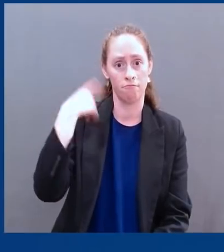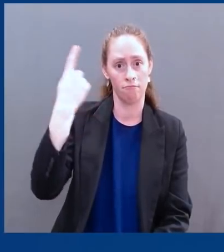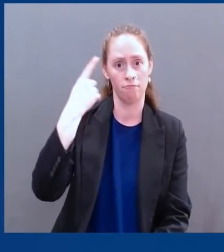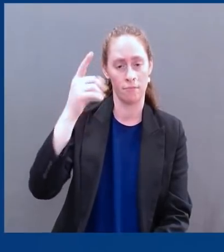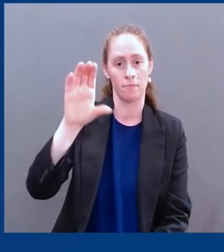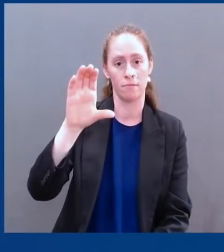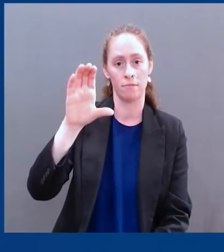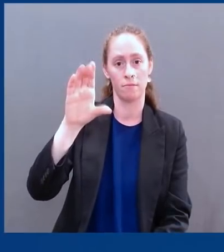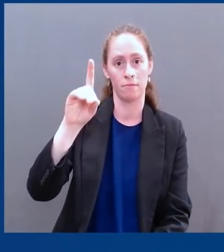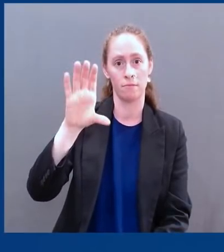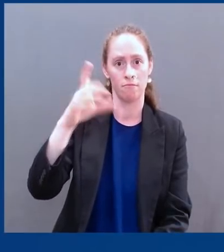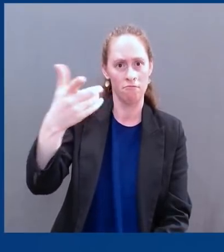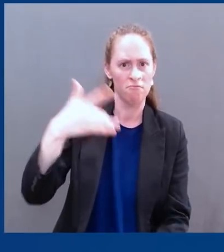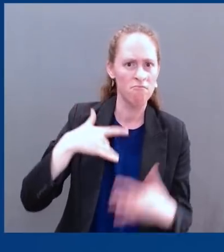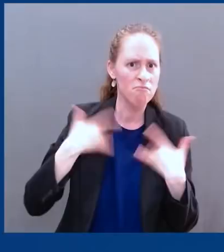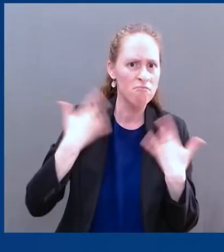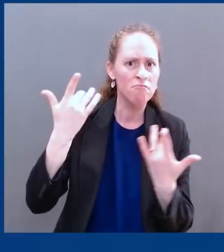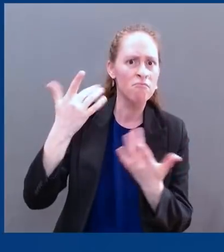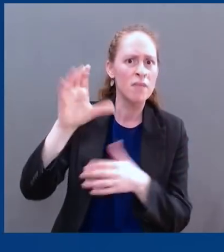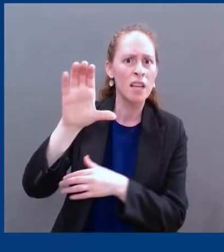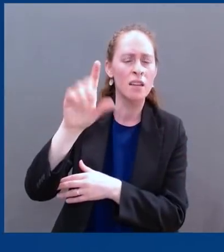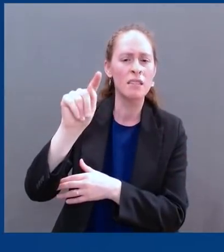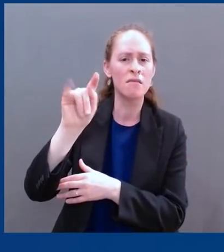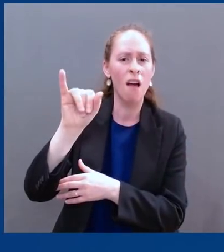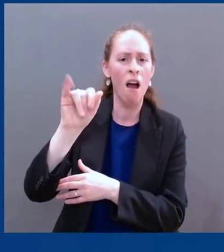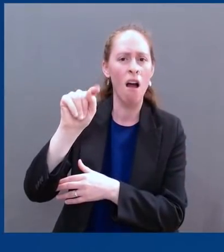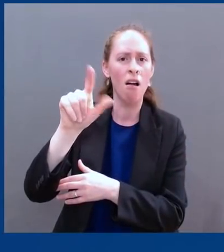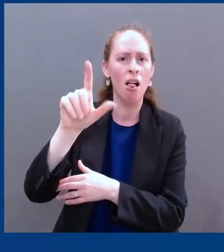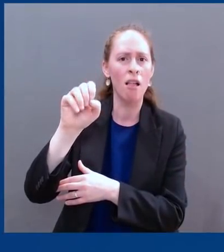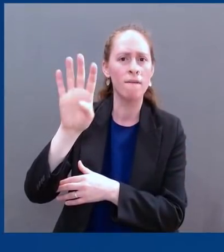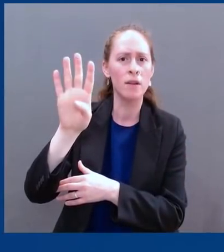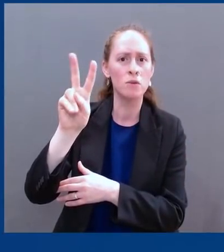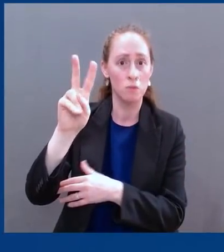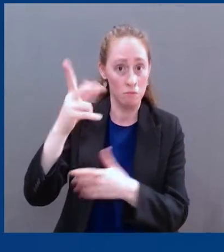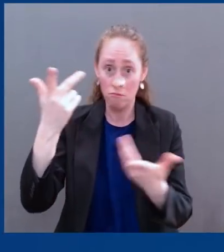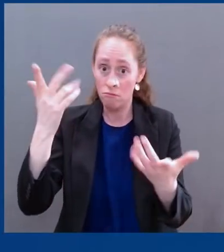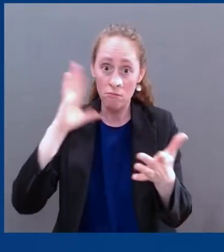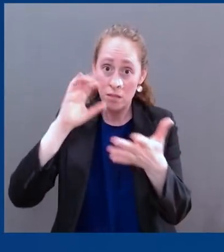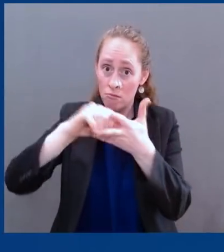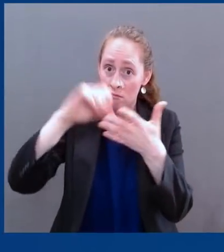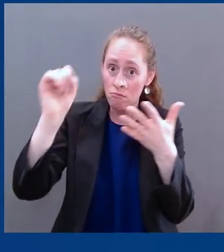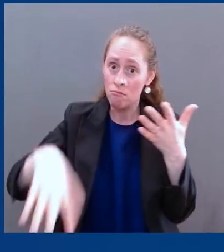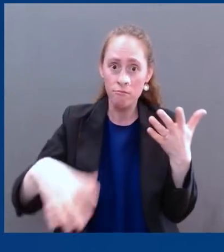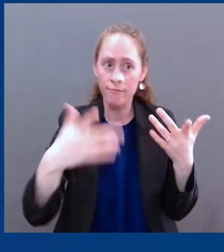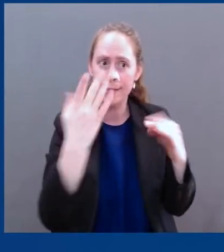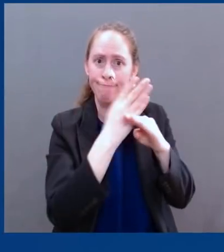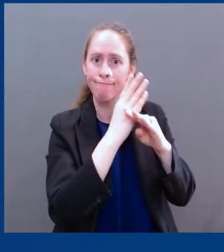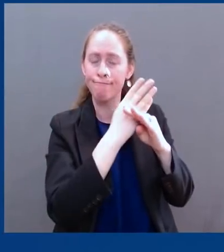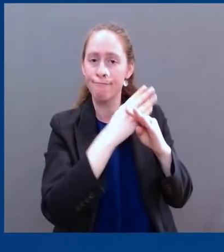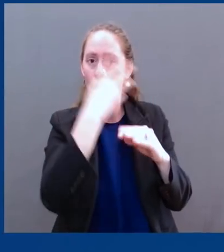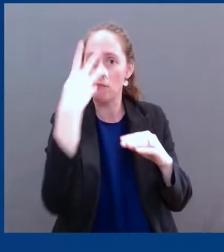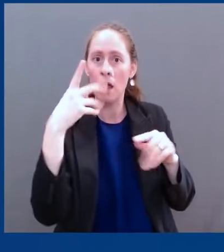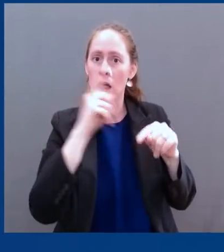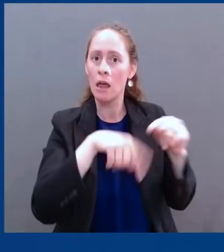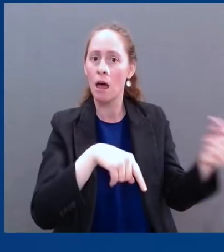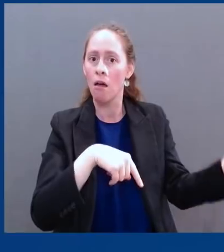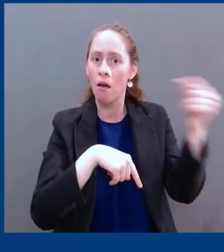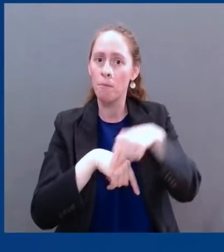And if so -- or if not, why or why not? Thank you. Mr. Zients: Dr. Fauci. Dr. Fauci: So, Jeff, when we were talking